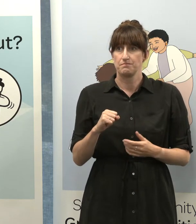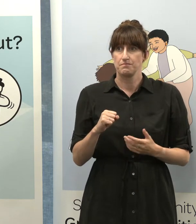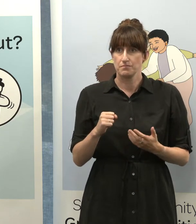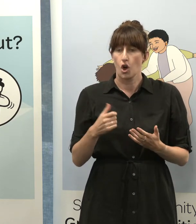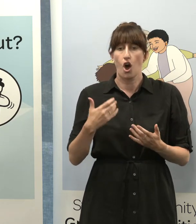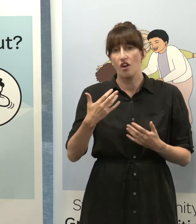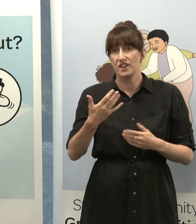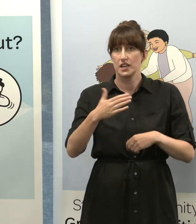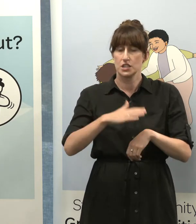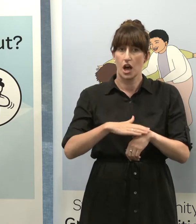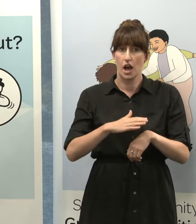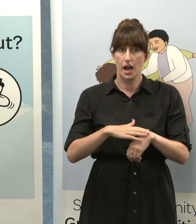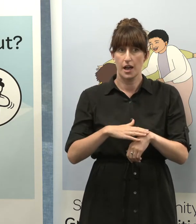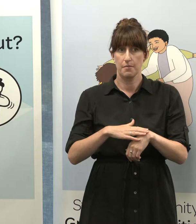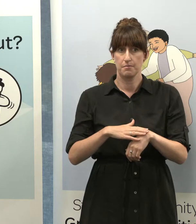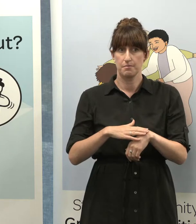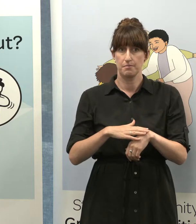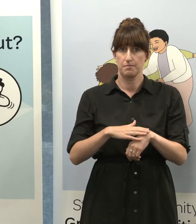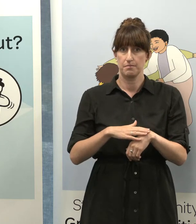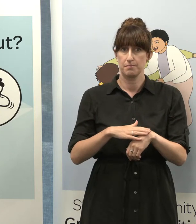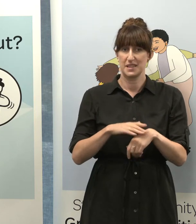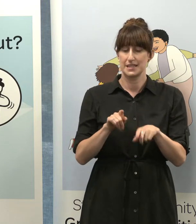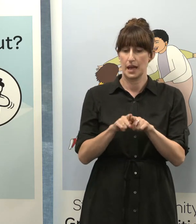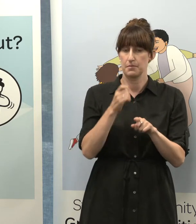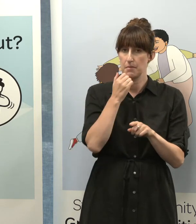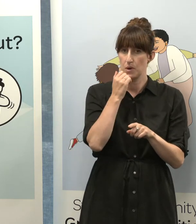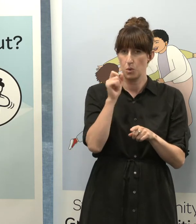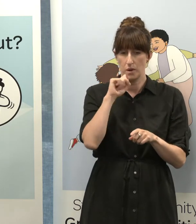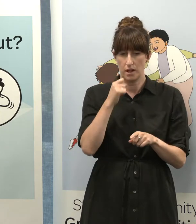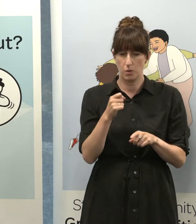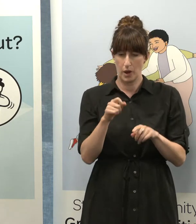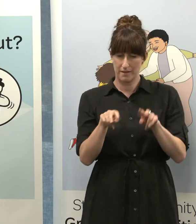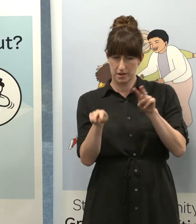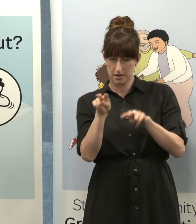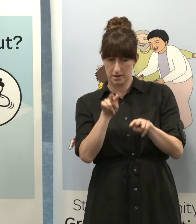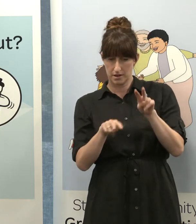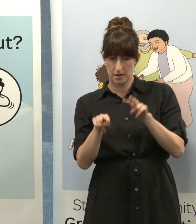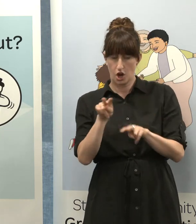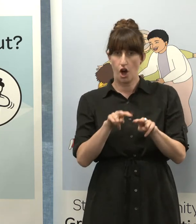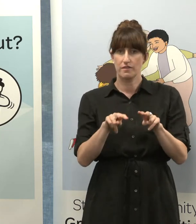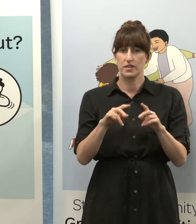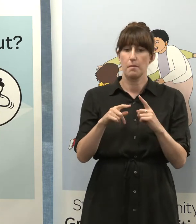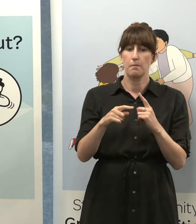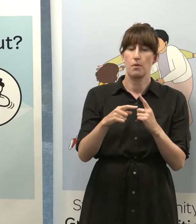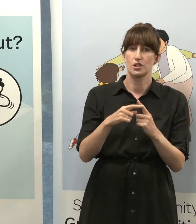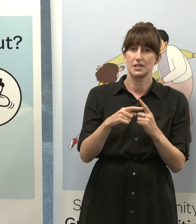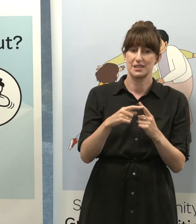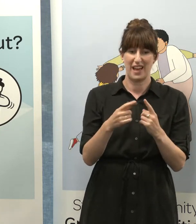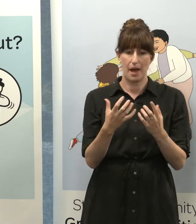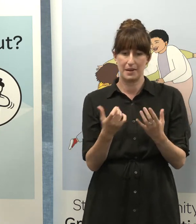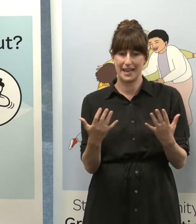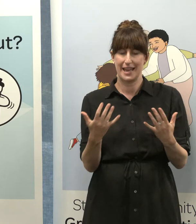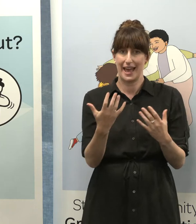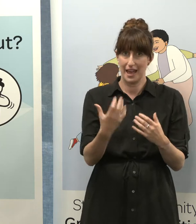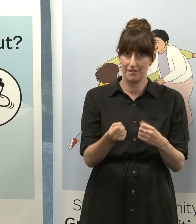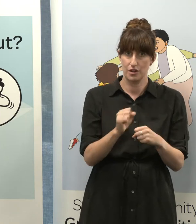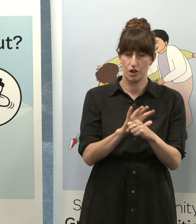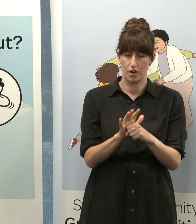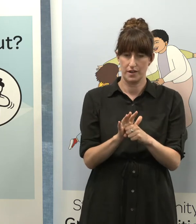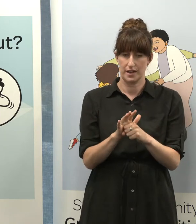assume about the same